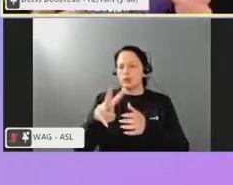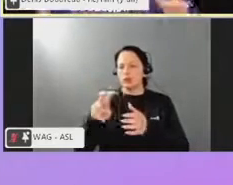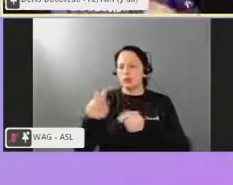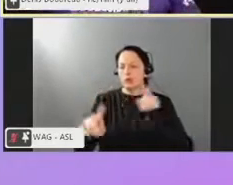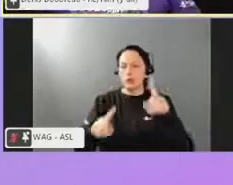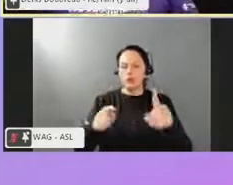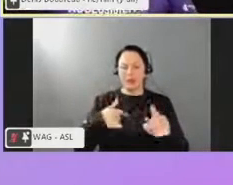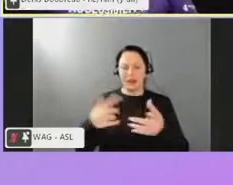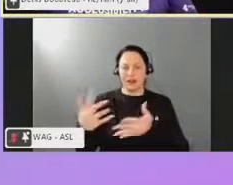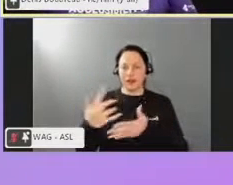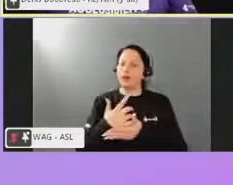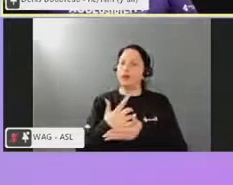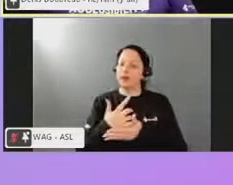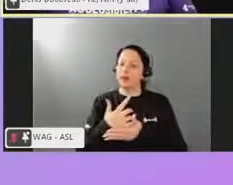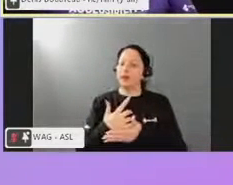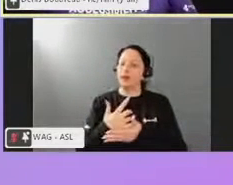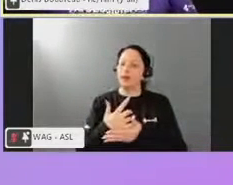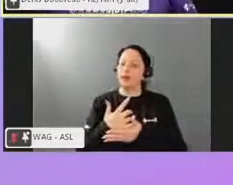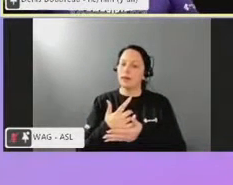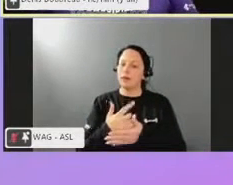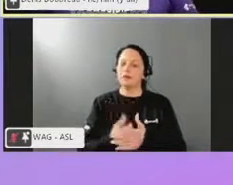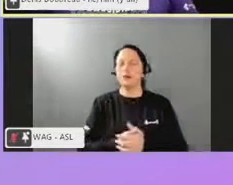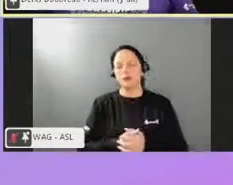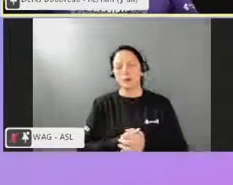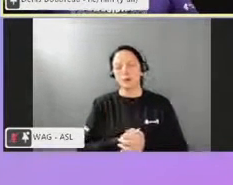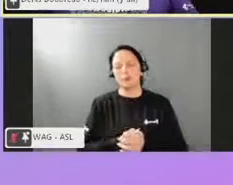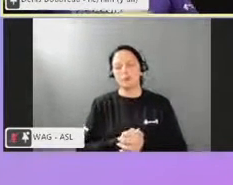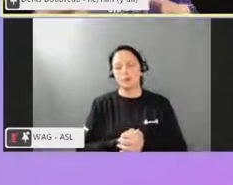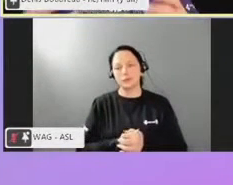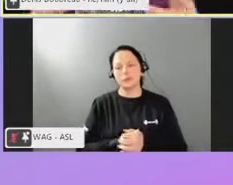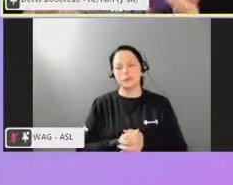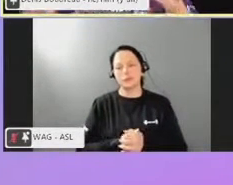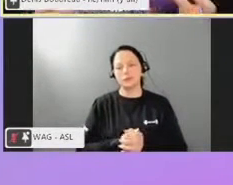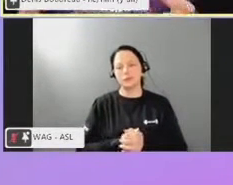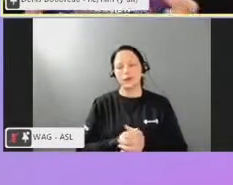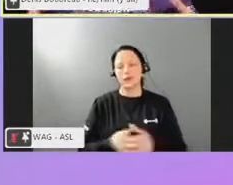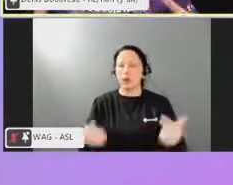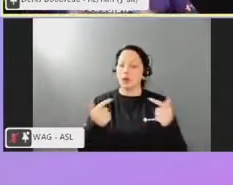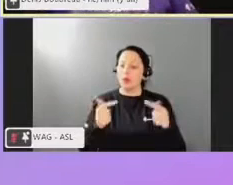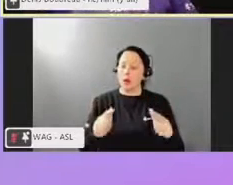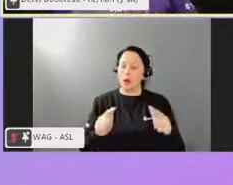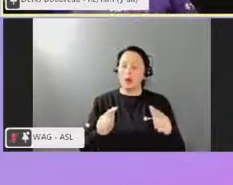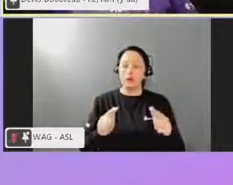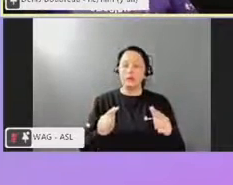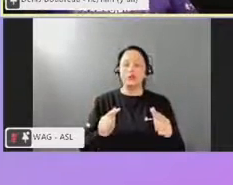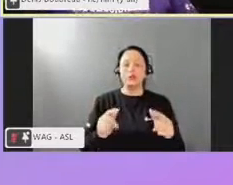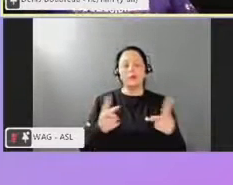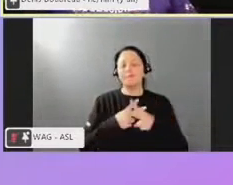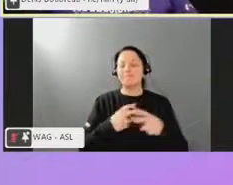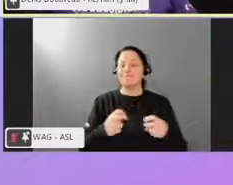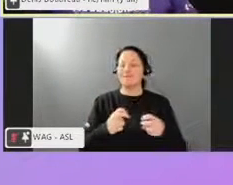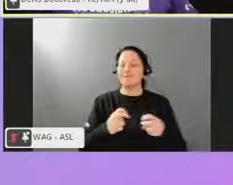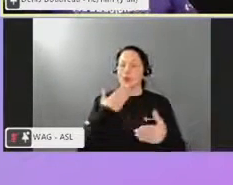So hopefully as we're going through these questions Josh this is just a subset of over 200 questions I've gathered